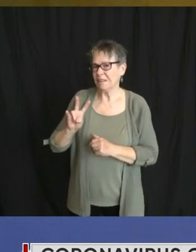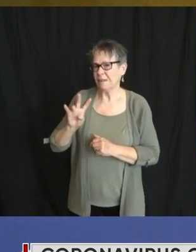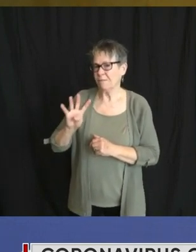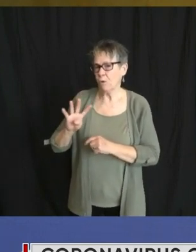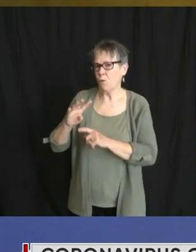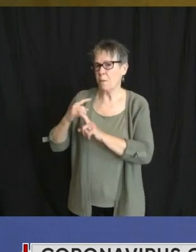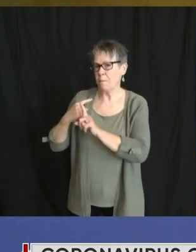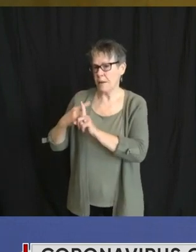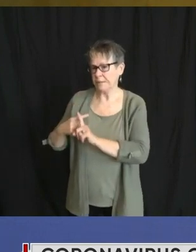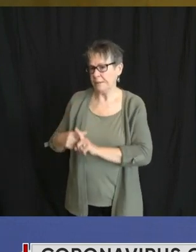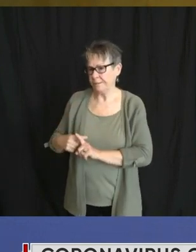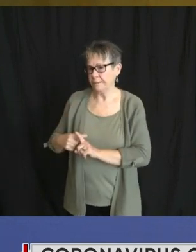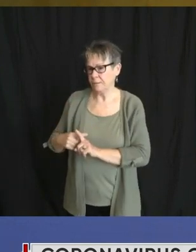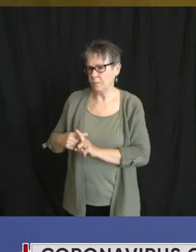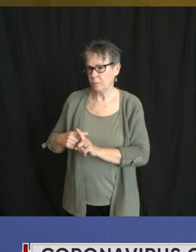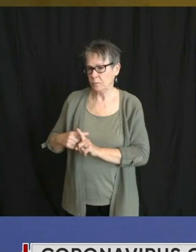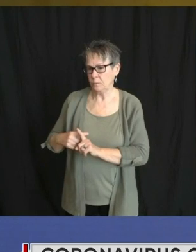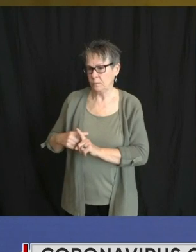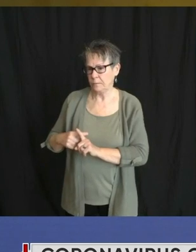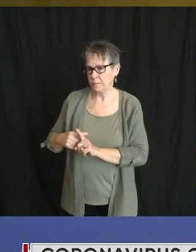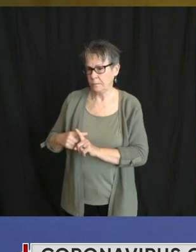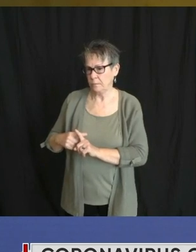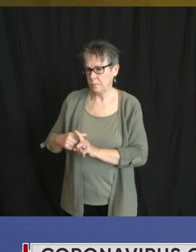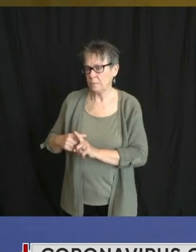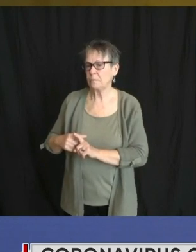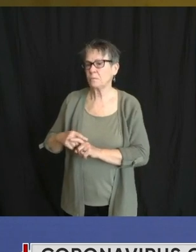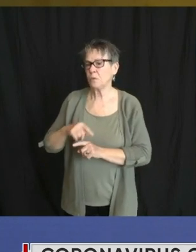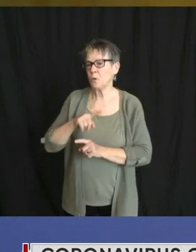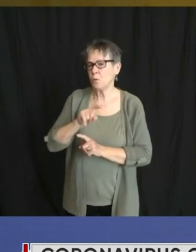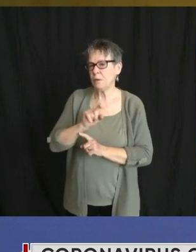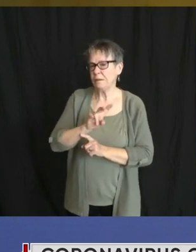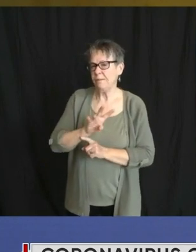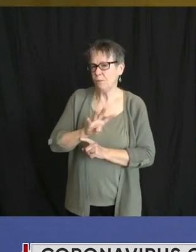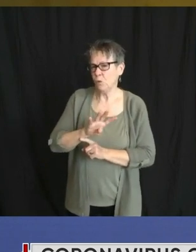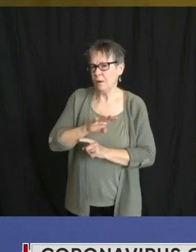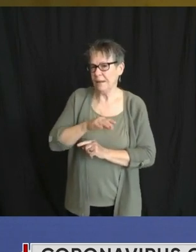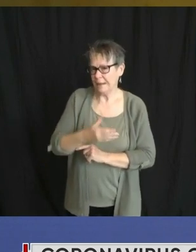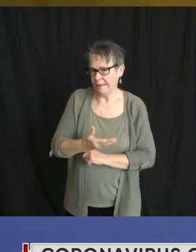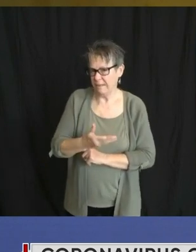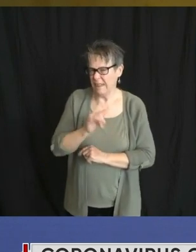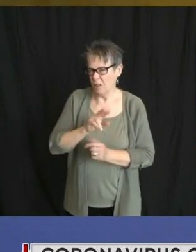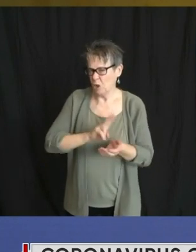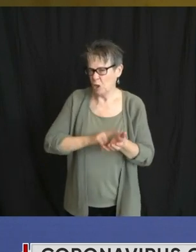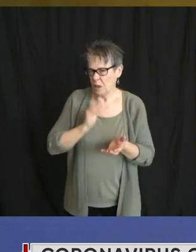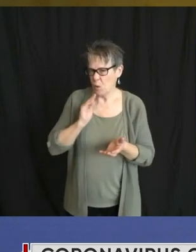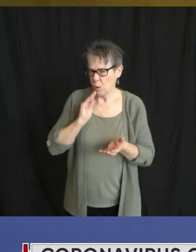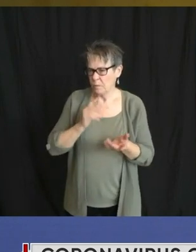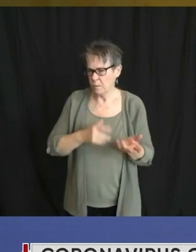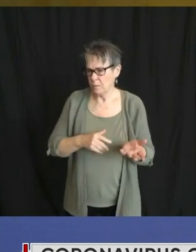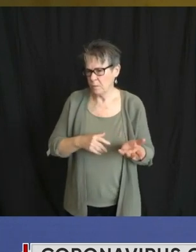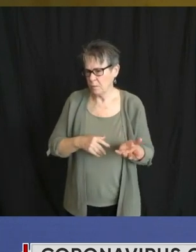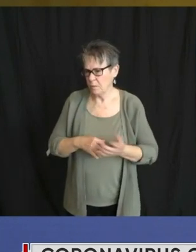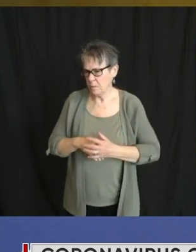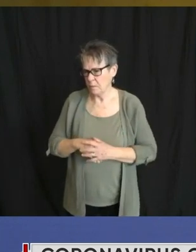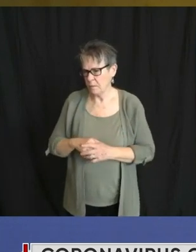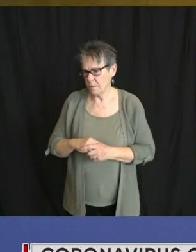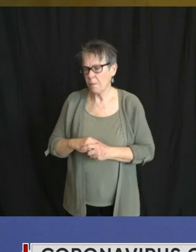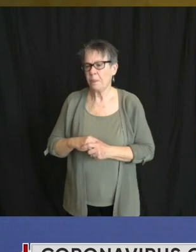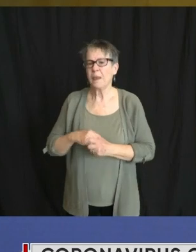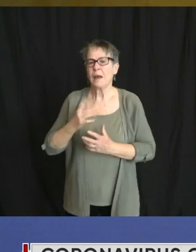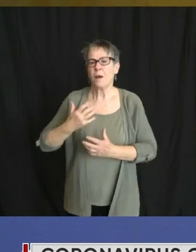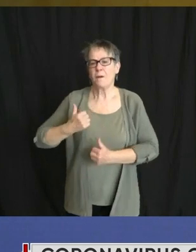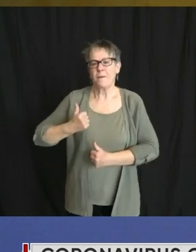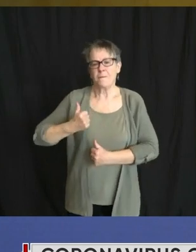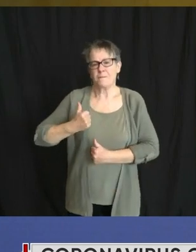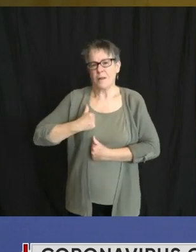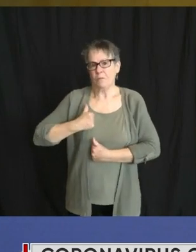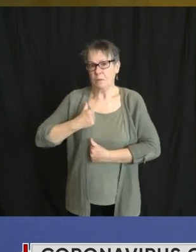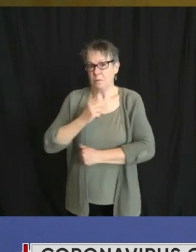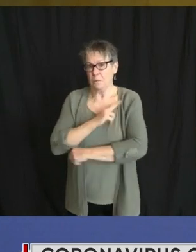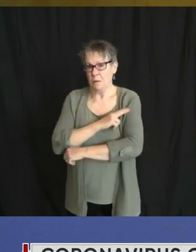FOR A TOTAL OF 104 TESTS. 45 AT